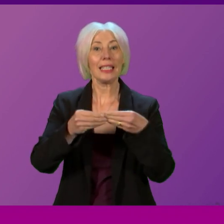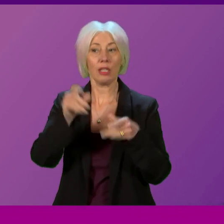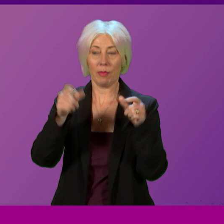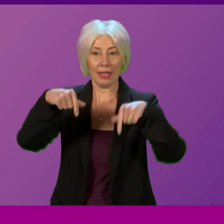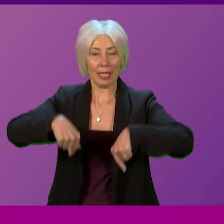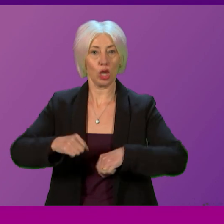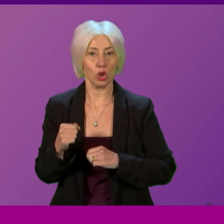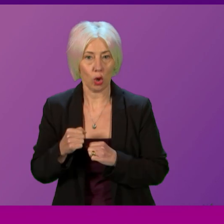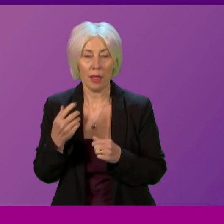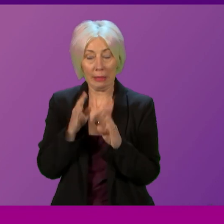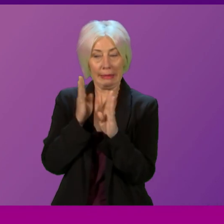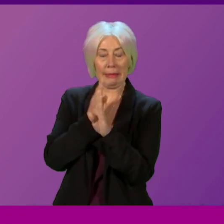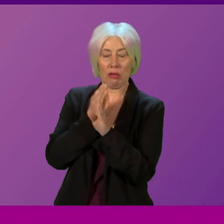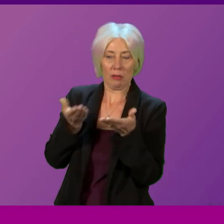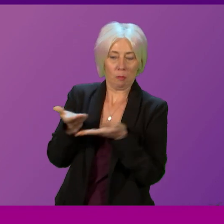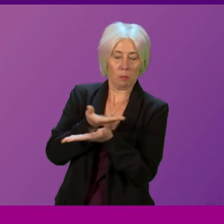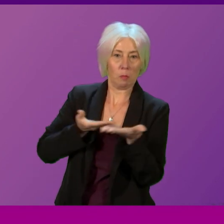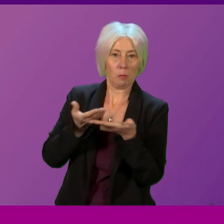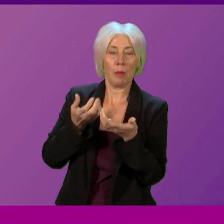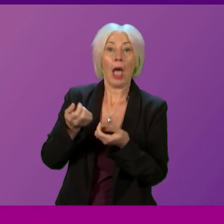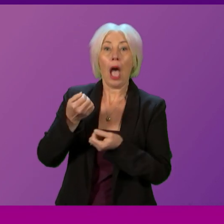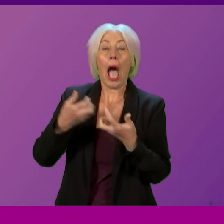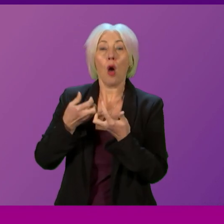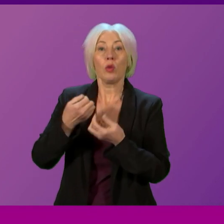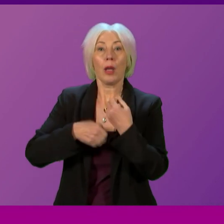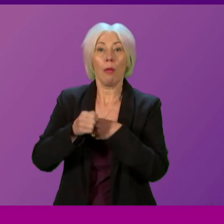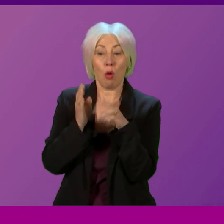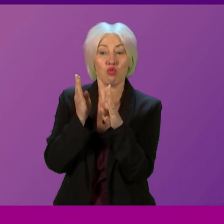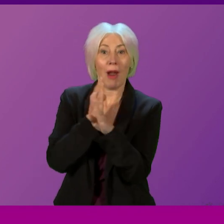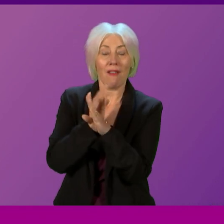had held secret talks about privatising parts of the NHS.